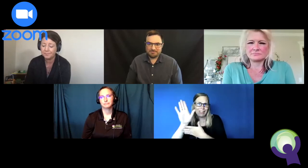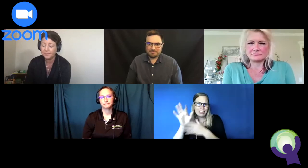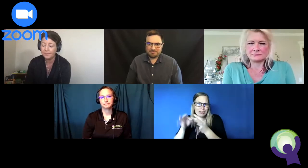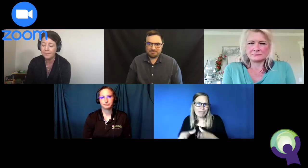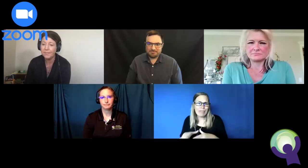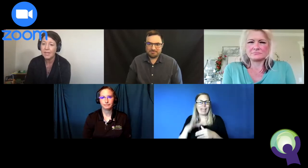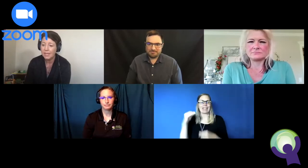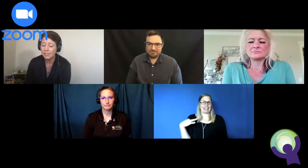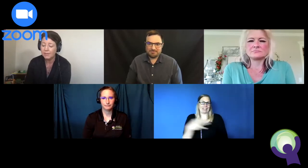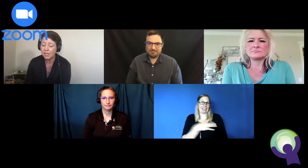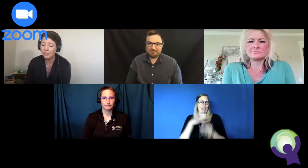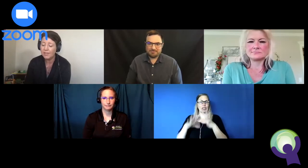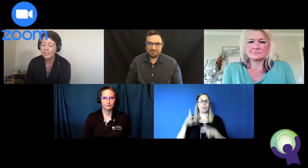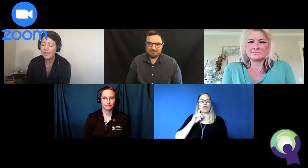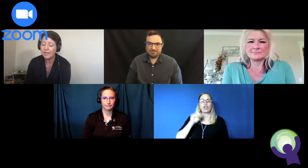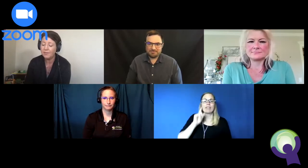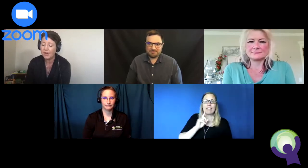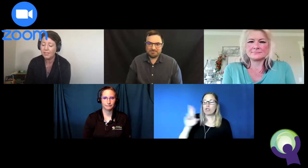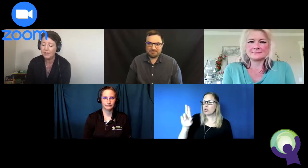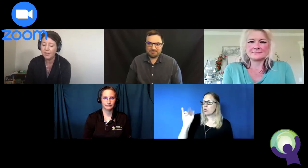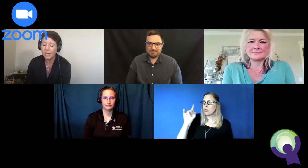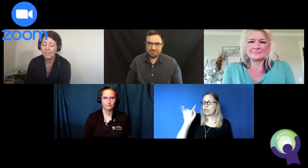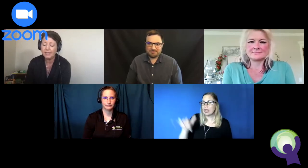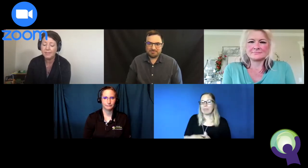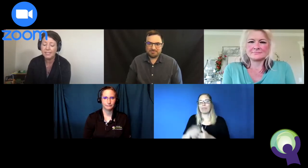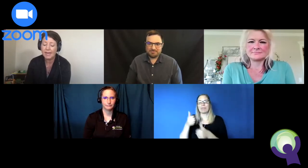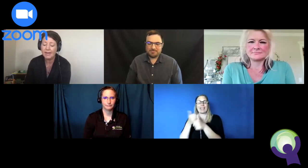She was also the executive director for the Autism Society